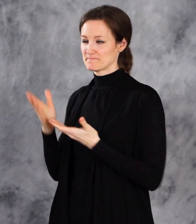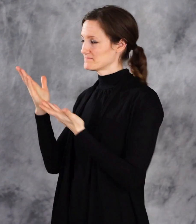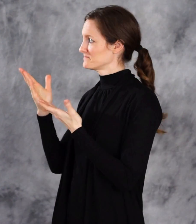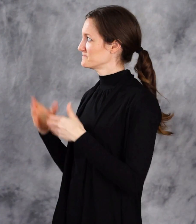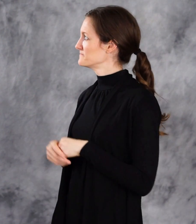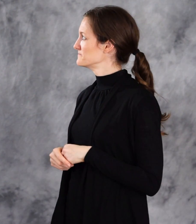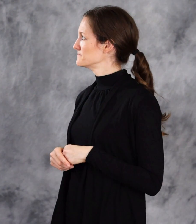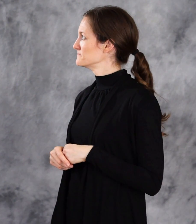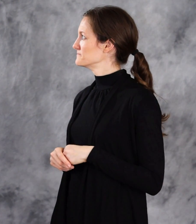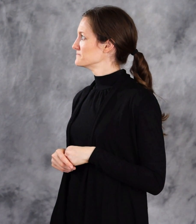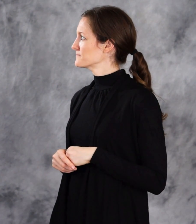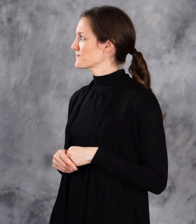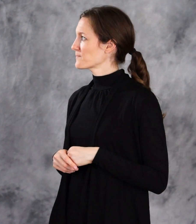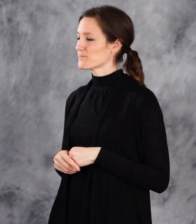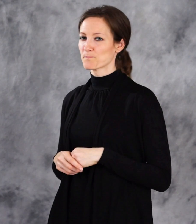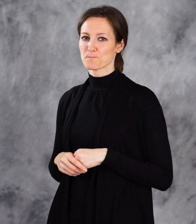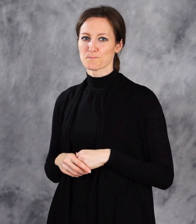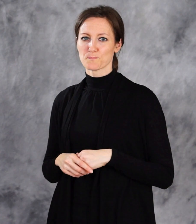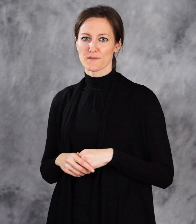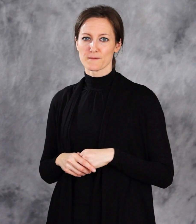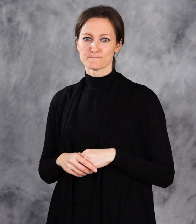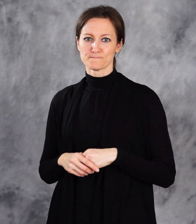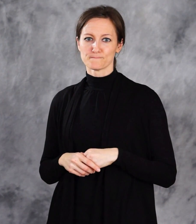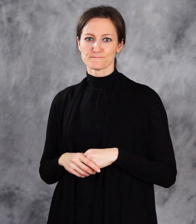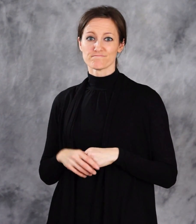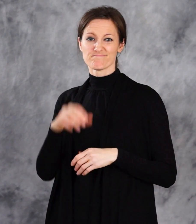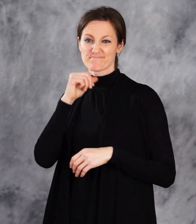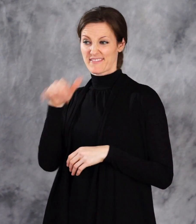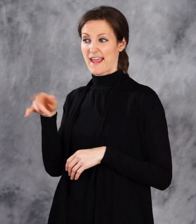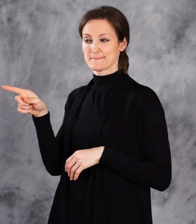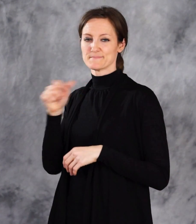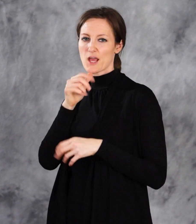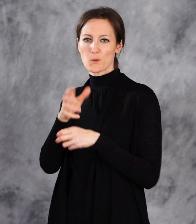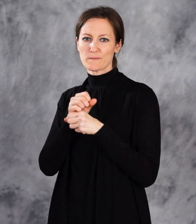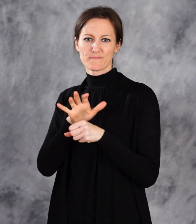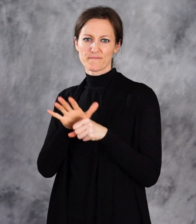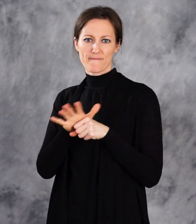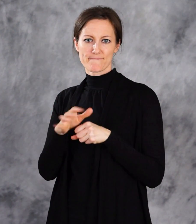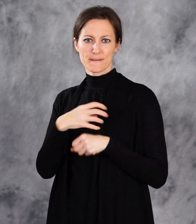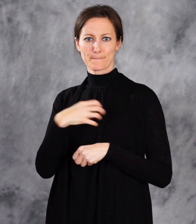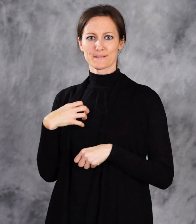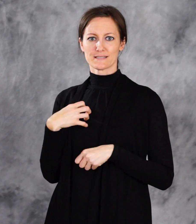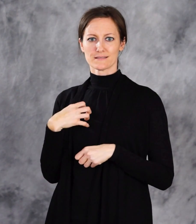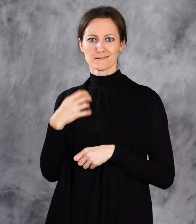HF 3181/SF 2720 – Audiological Rehab Counseling did not receive the required committee hearings